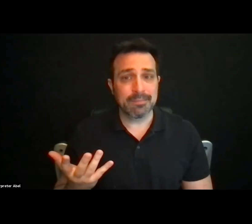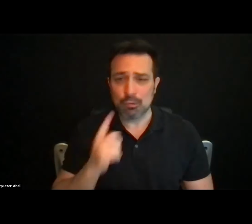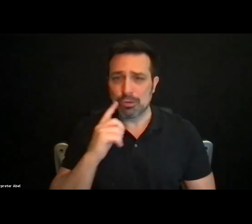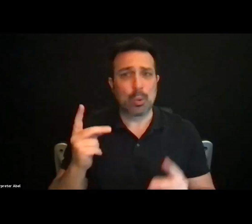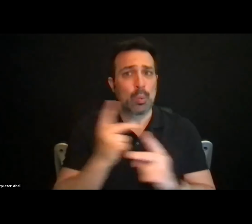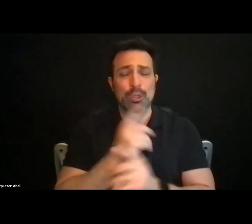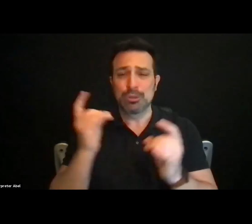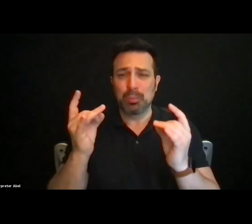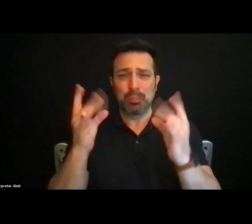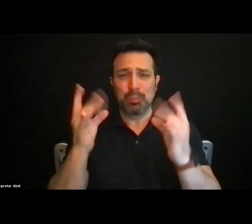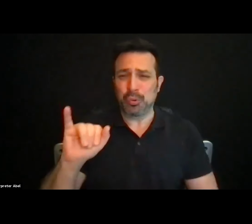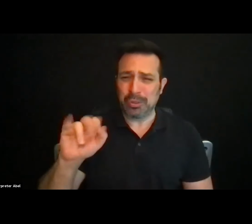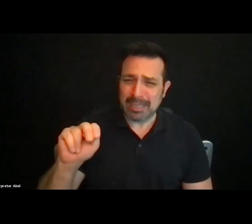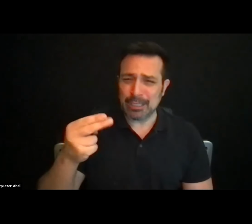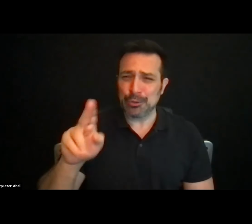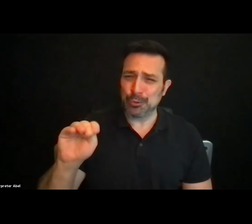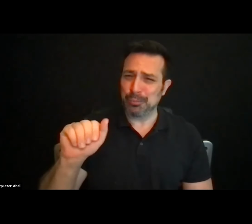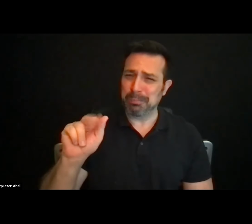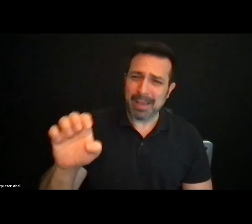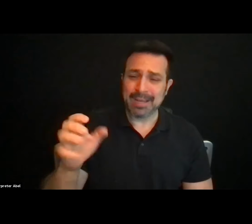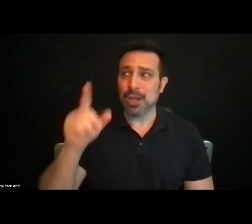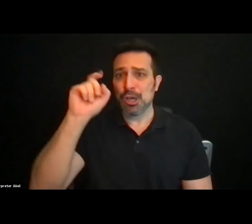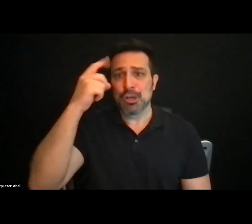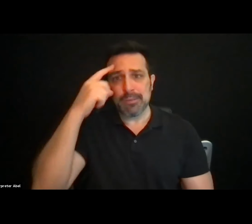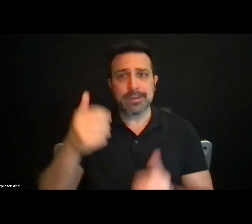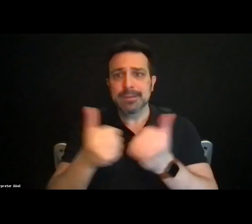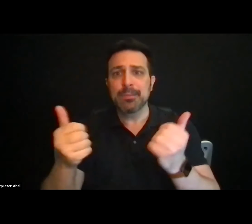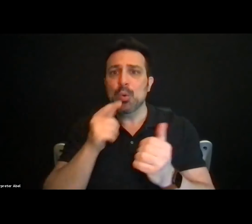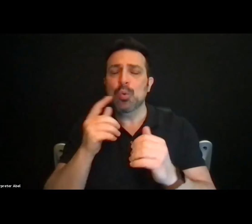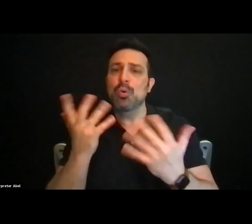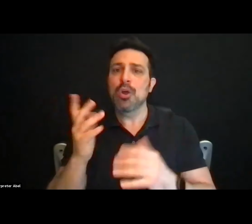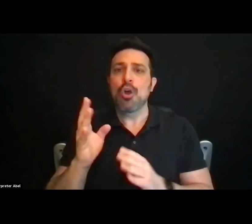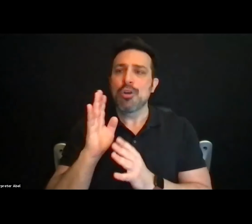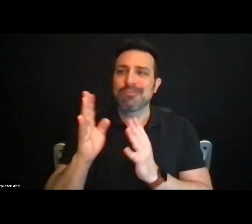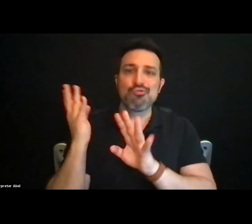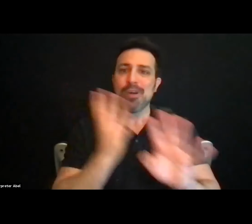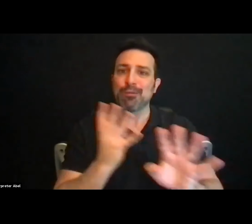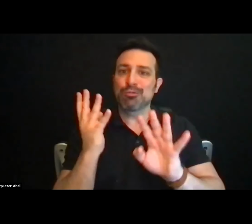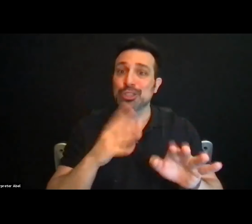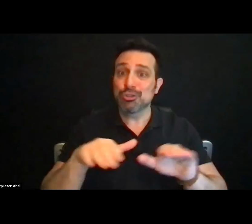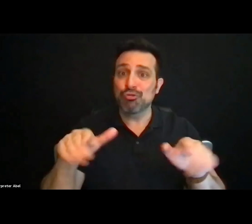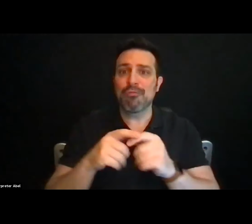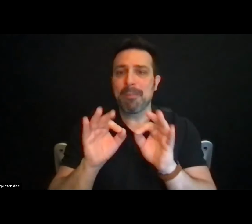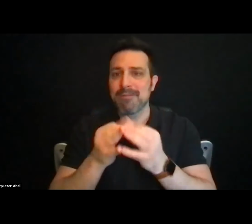U.S. and then the government accelerated the arrest and deportation of non-white